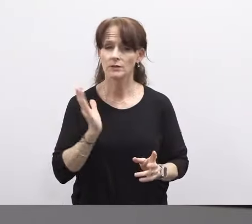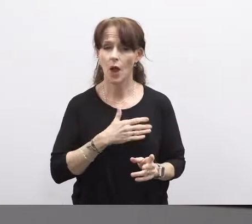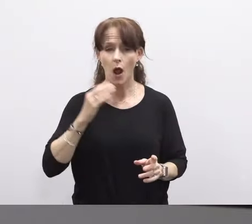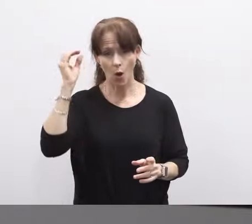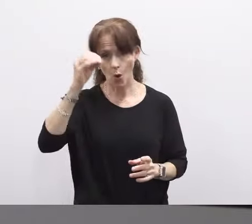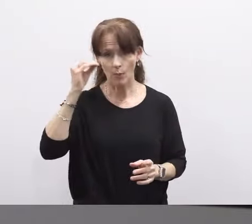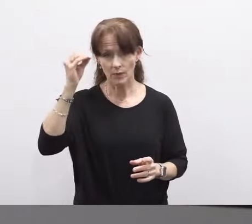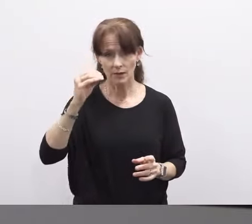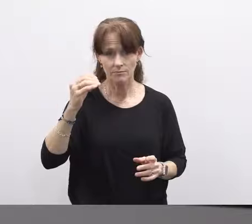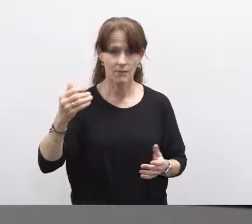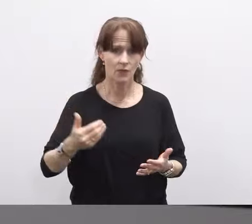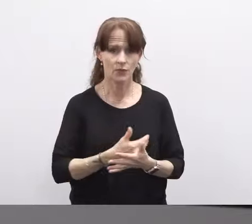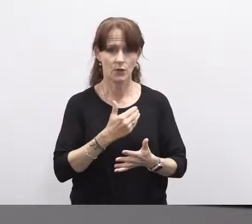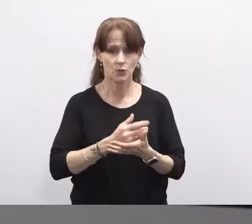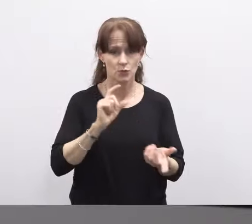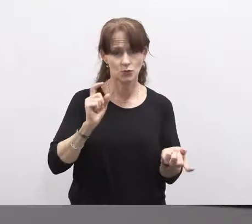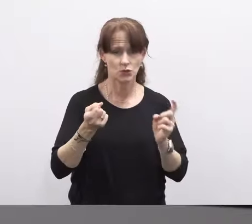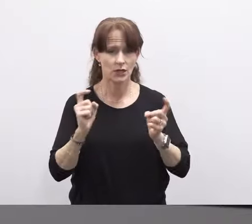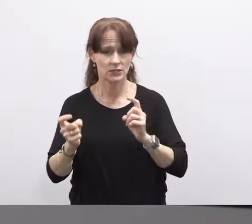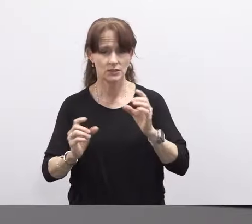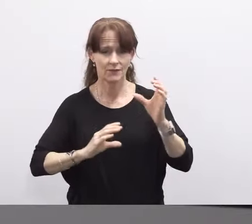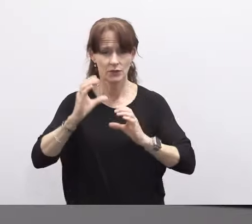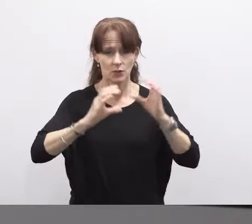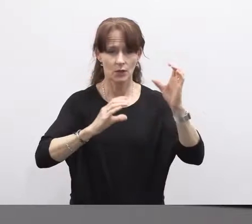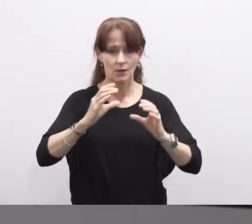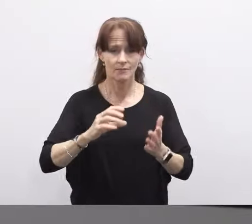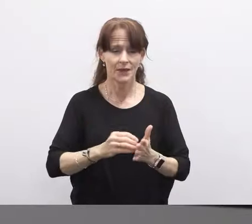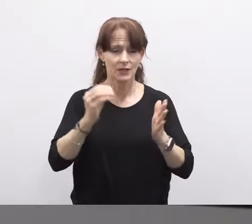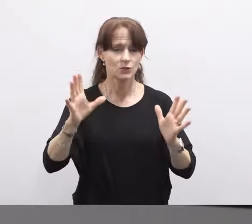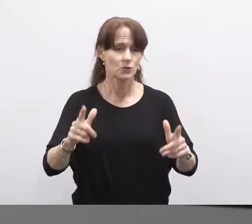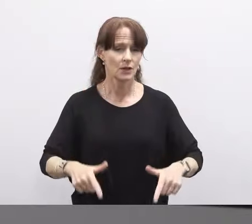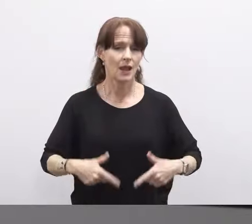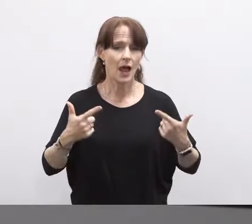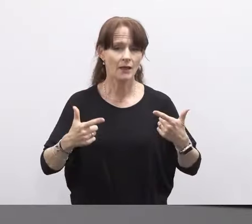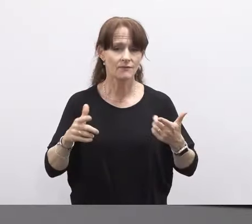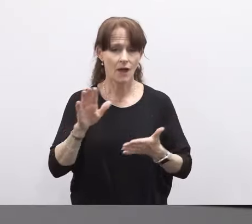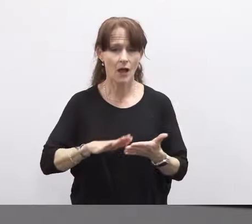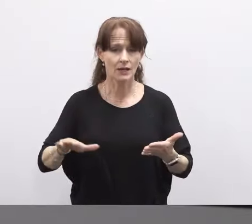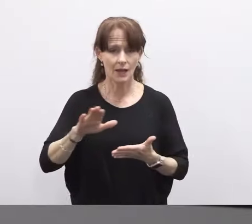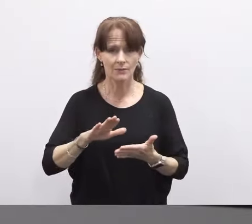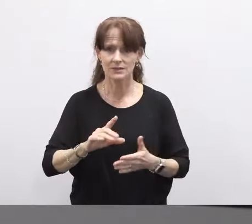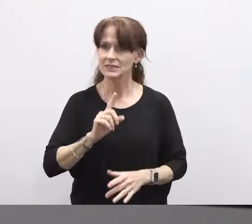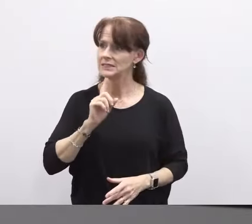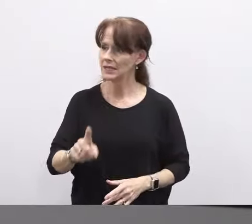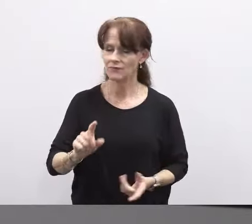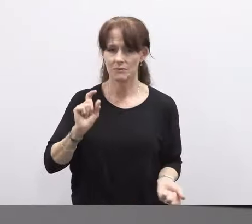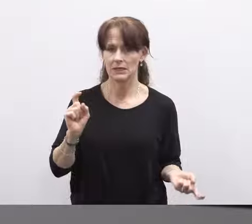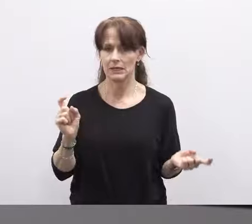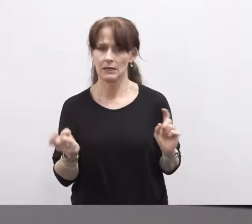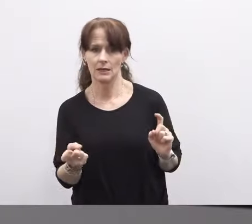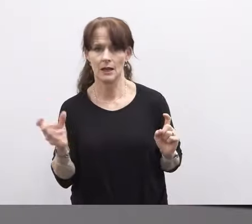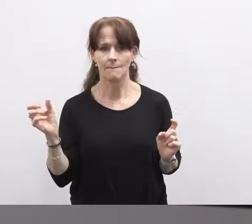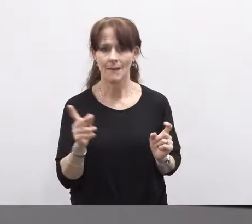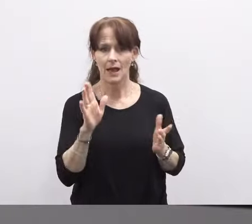about the upcoming phases of construction and overall student life on campus. It has definitely been a transition to being back on campus every day,